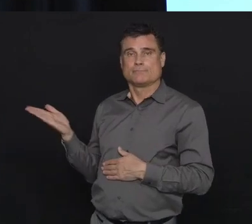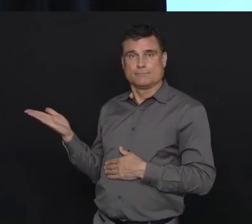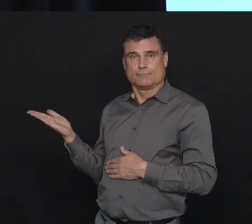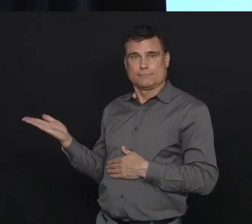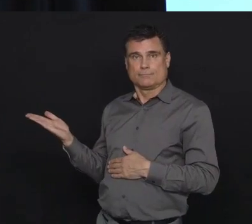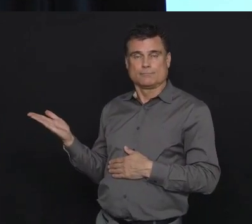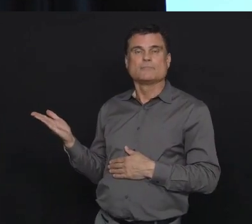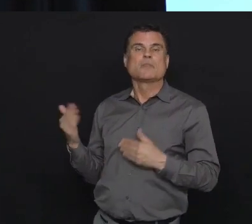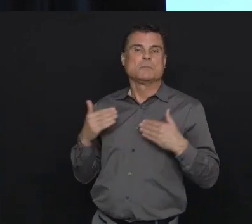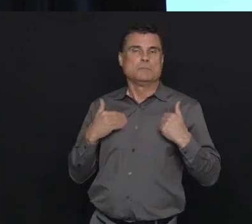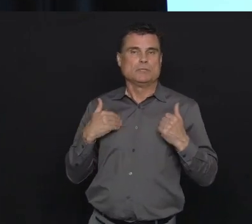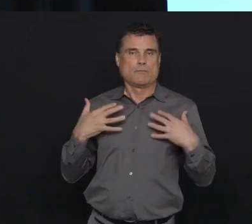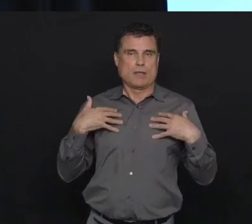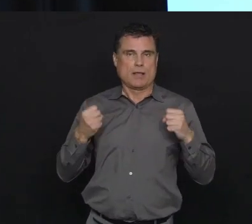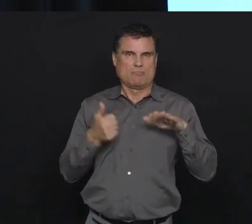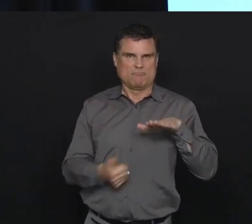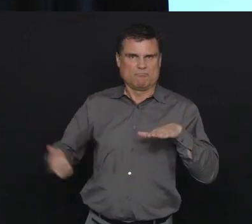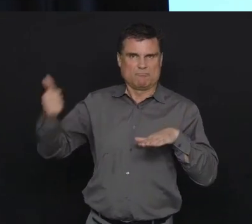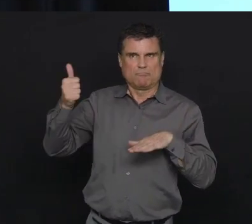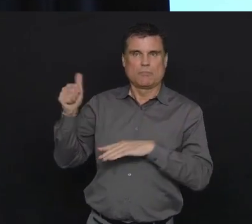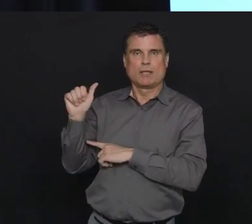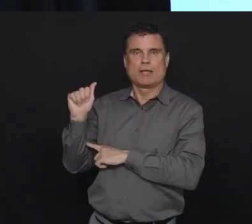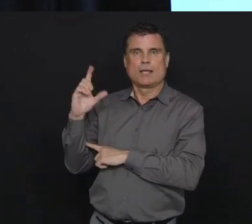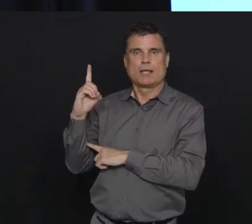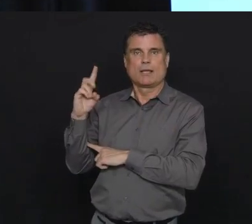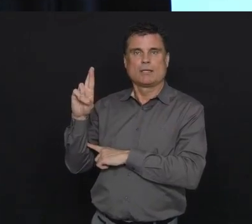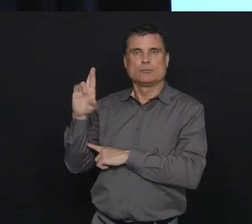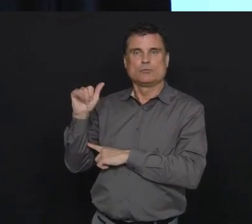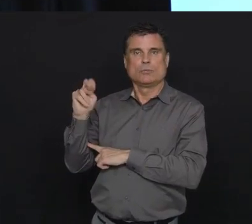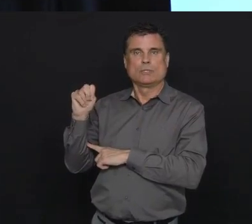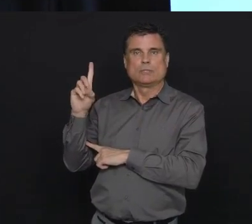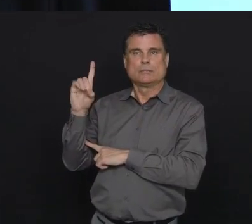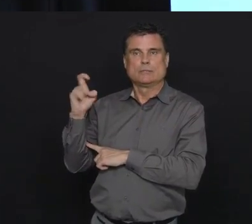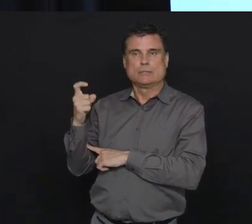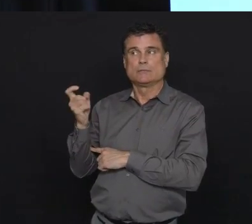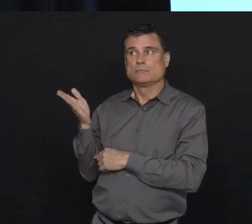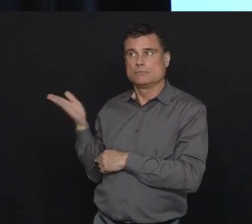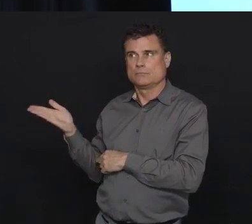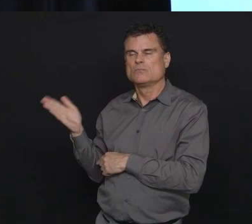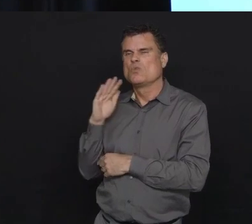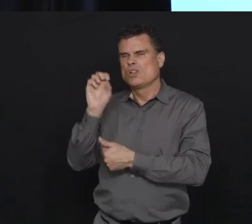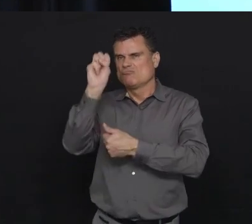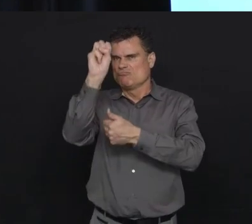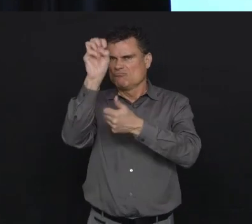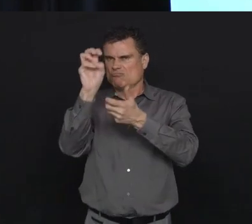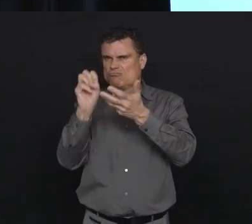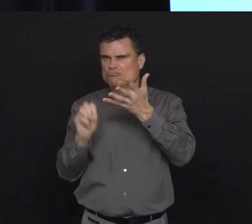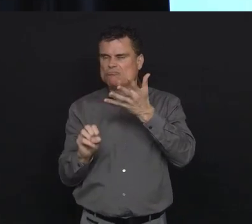care capacity and we are going to